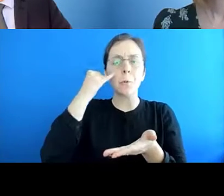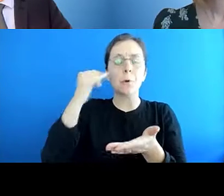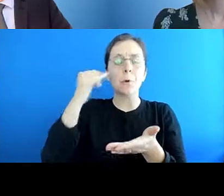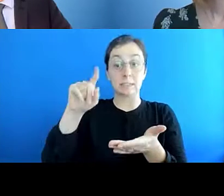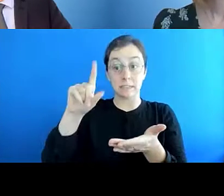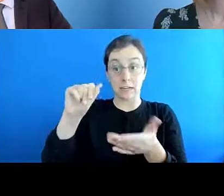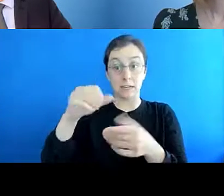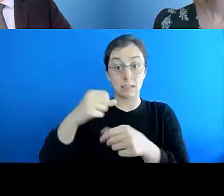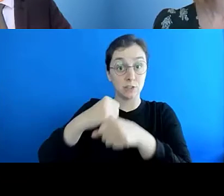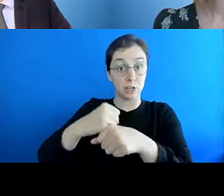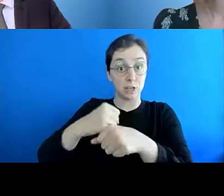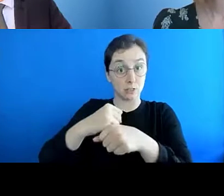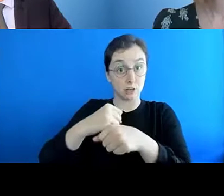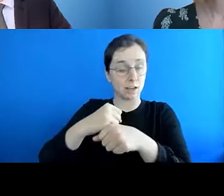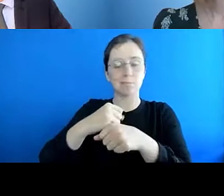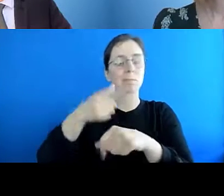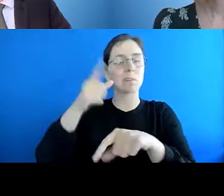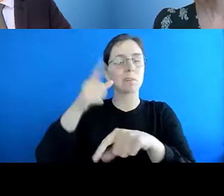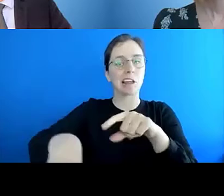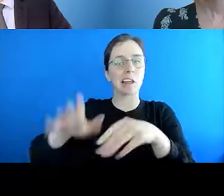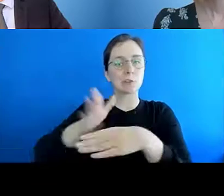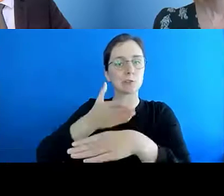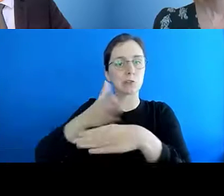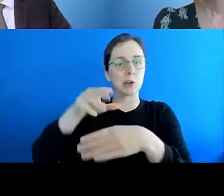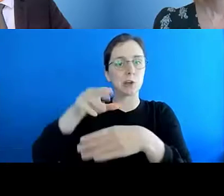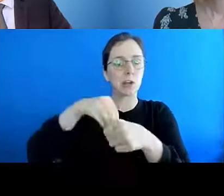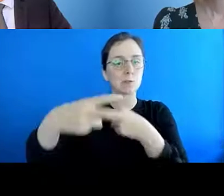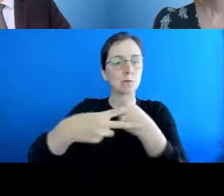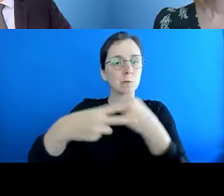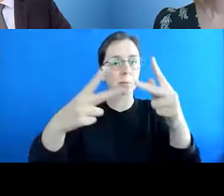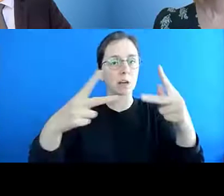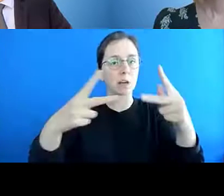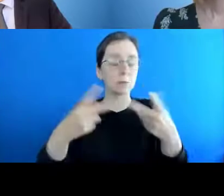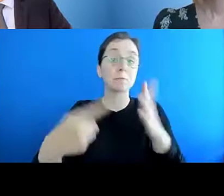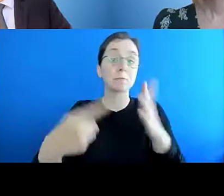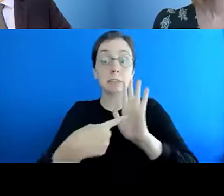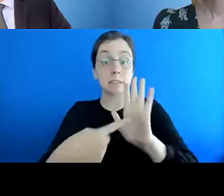can't be shared during a repository? For example, it can't be de-identified,